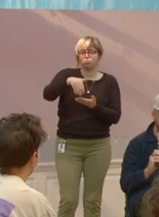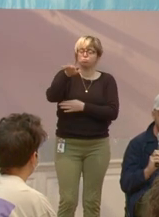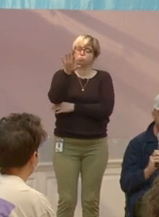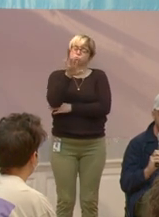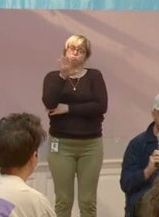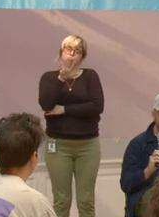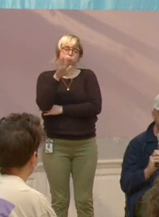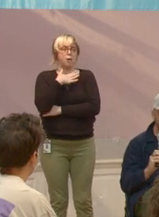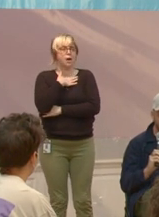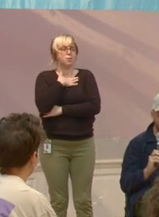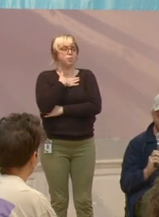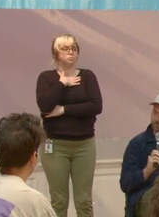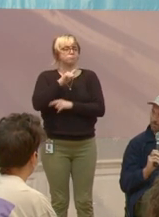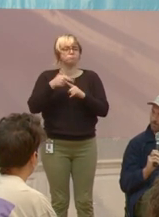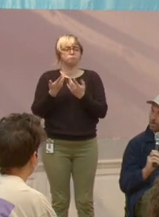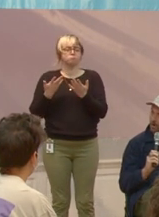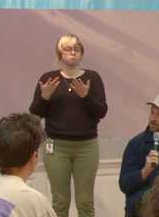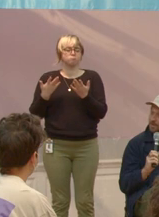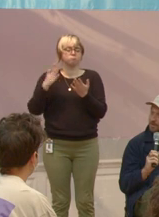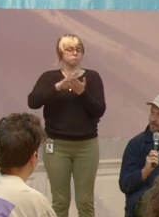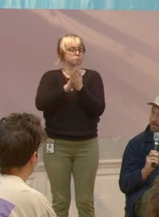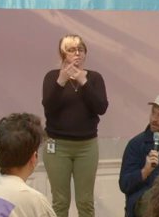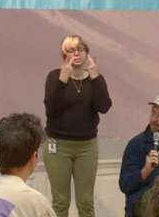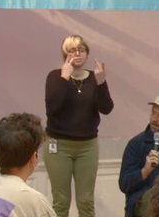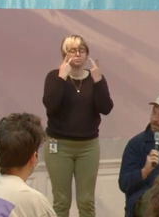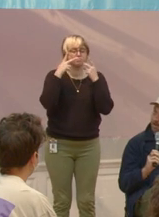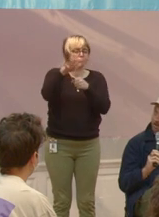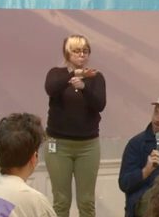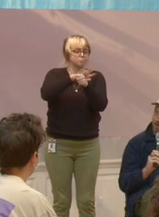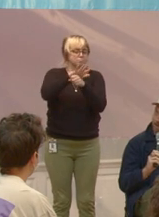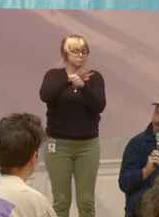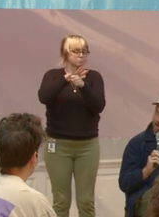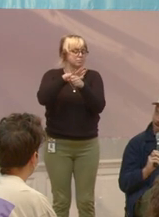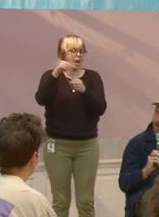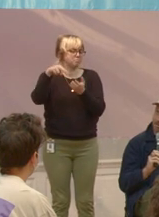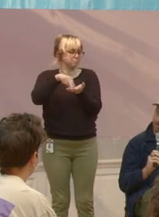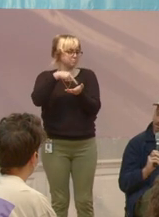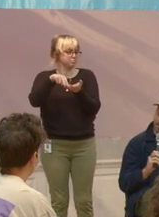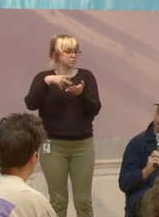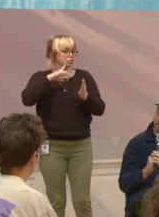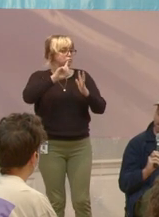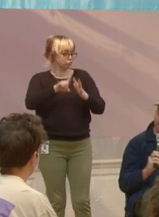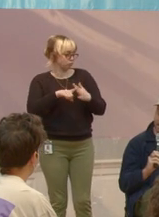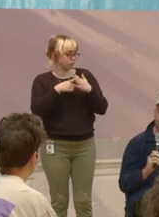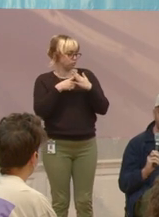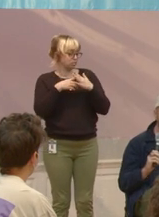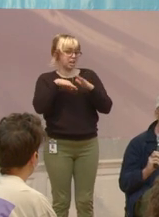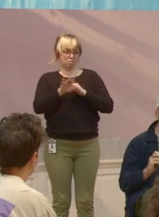my coming to visual arts spaces. I started in theater actually.